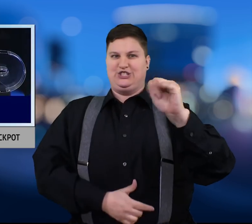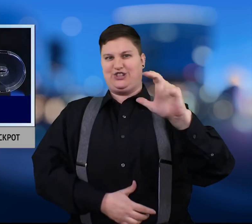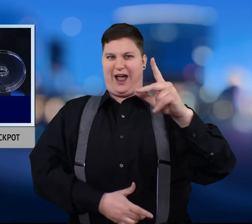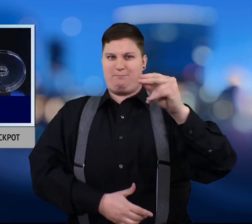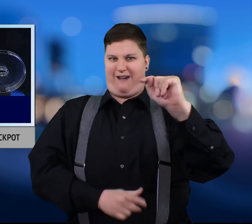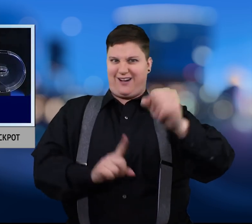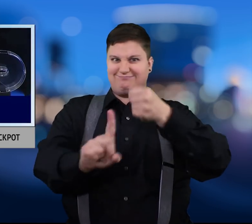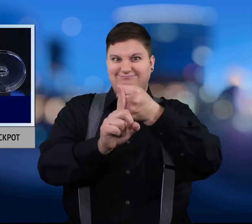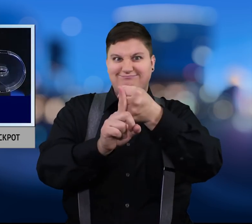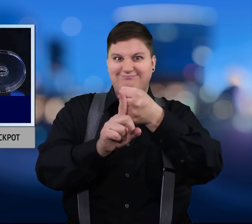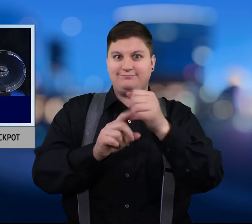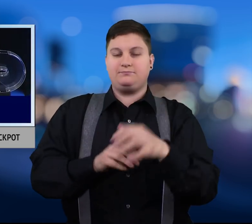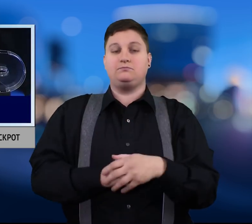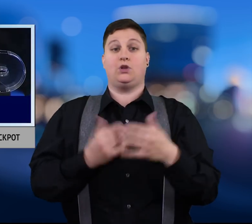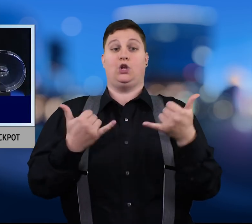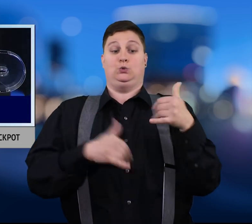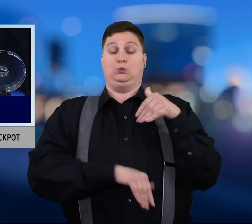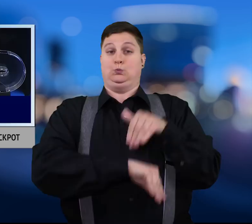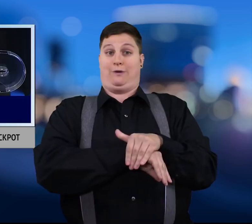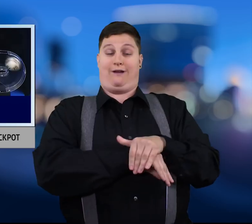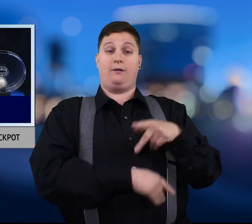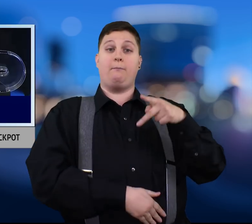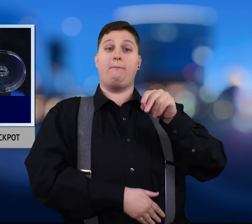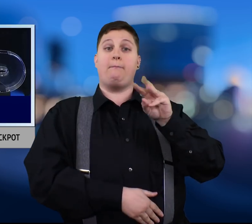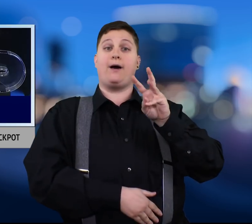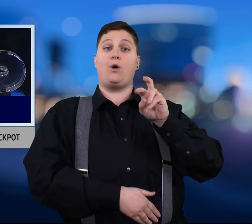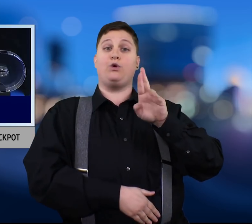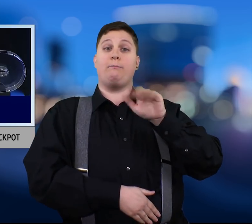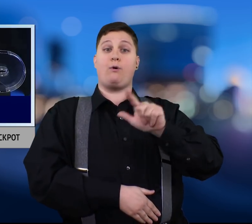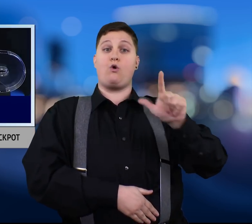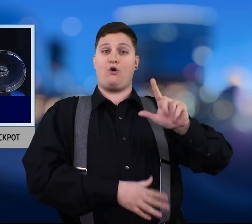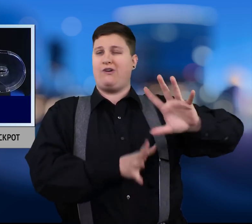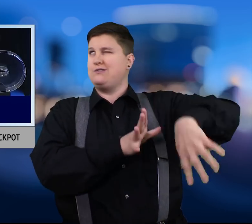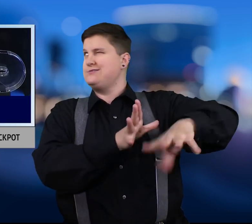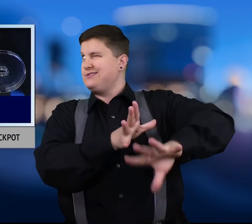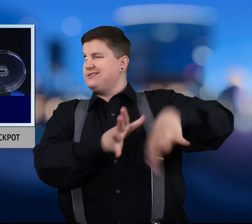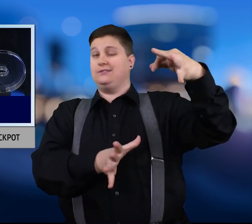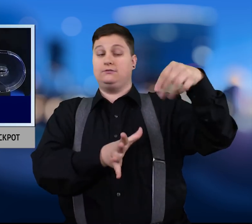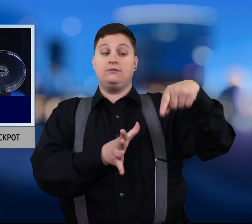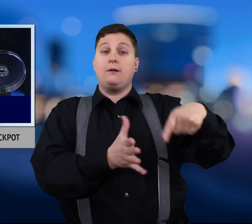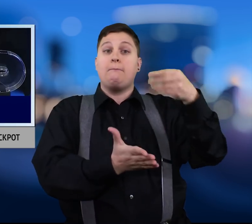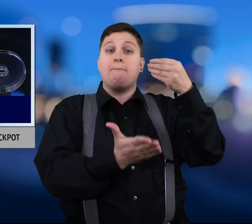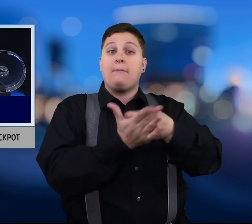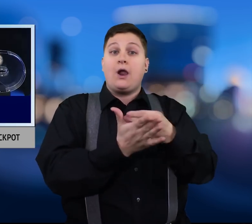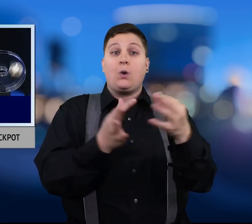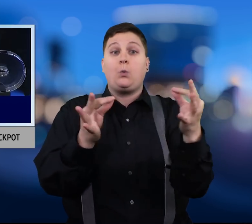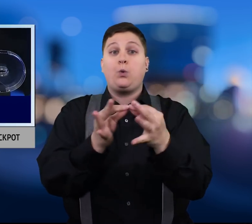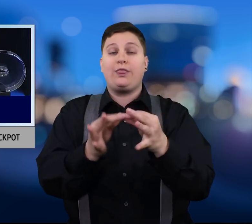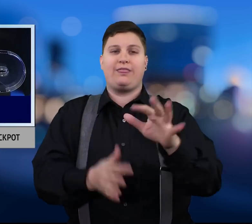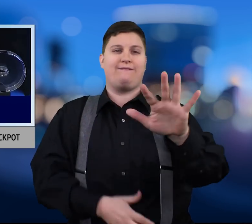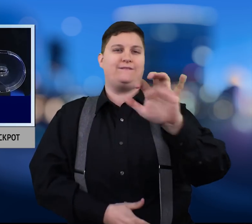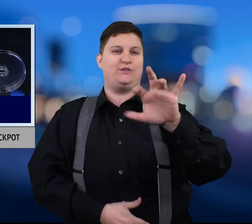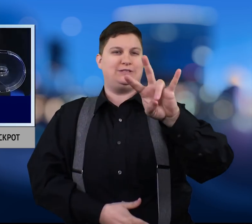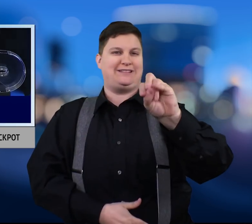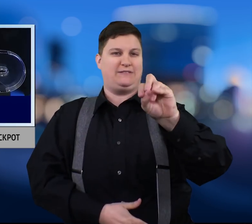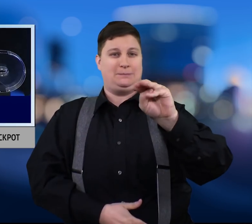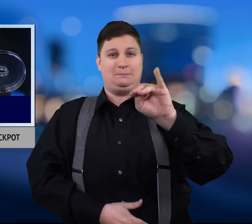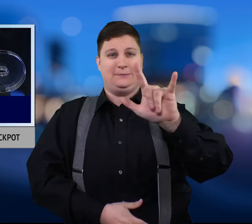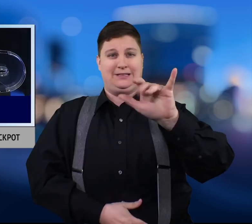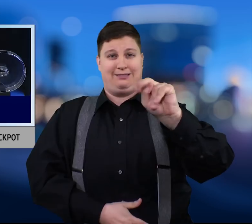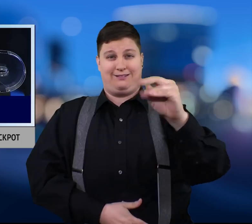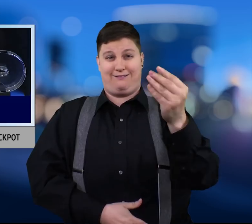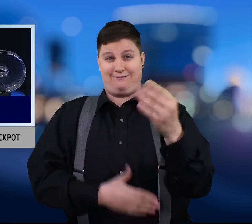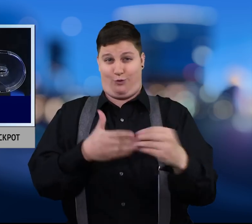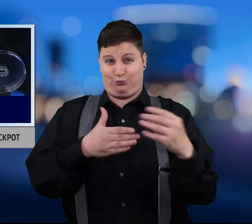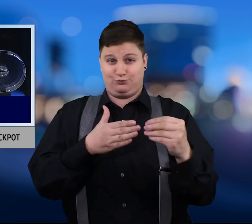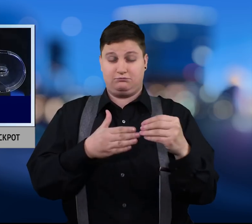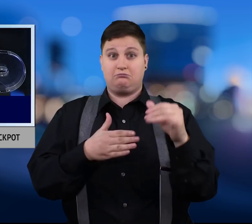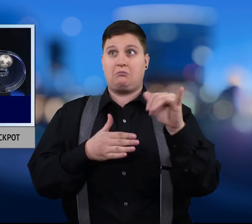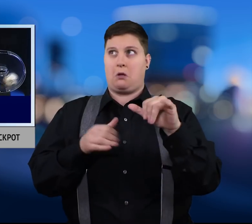Tonight is the Powerball drawing with an estimated prize of $570 million.